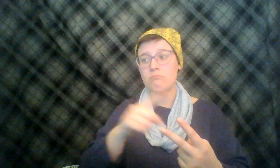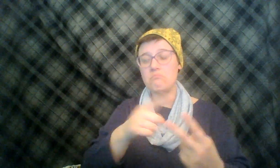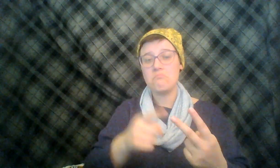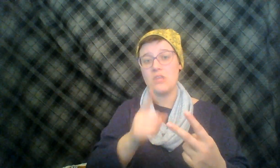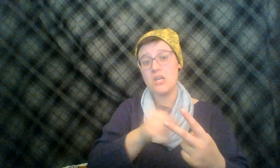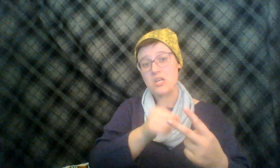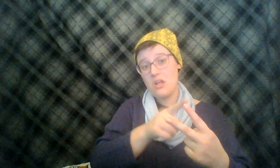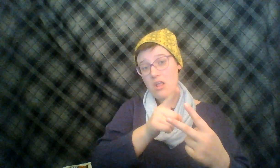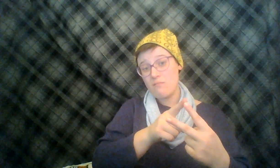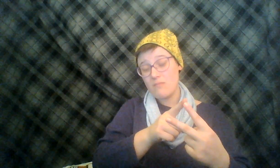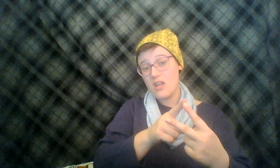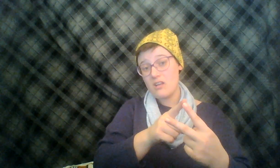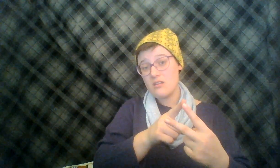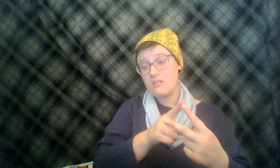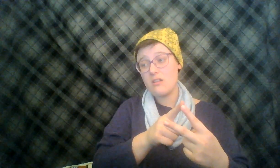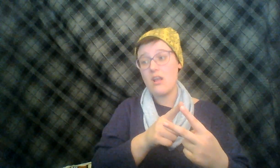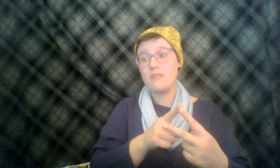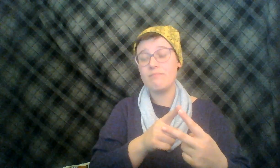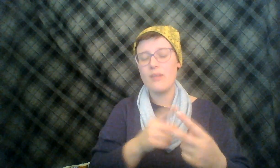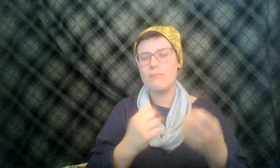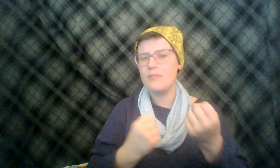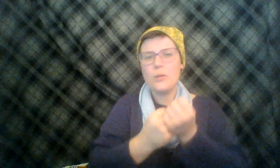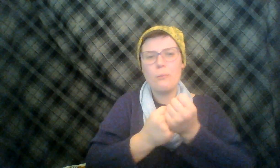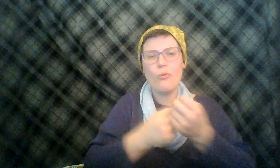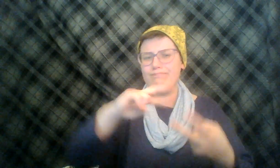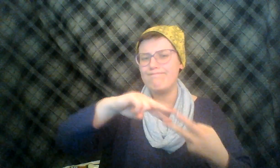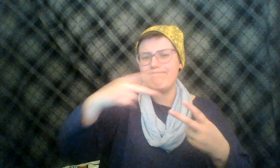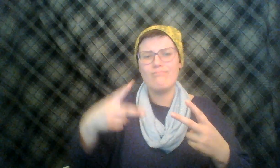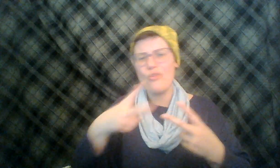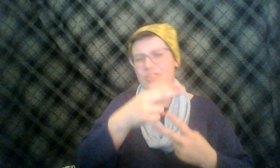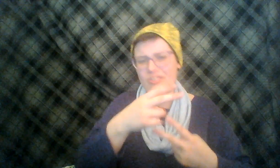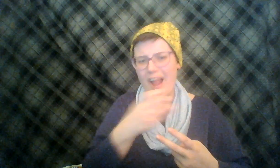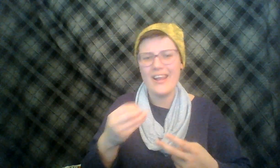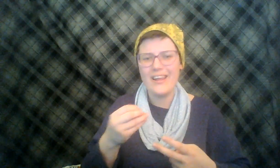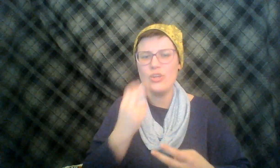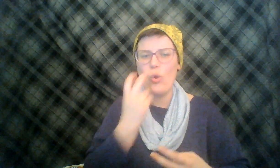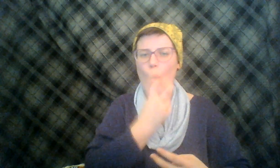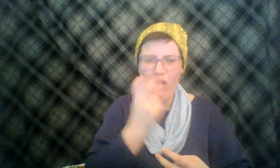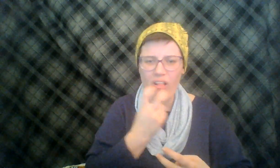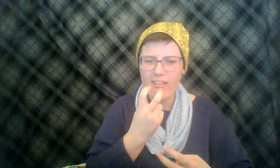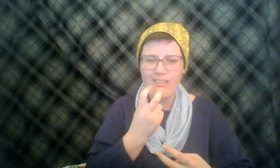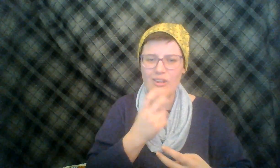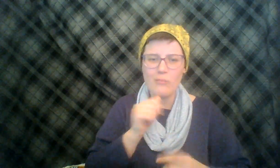Bell supported the eugenics movement and was an advocate of oralism,